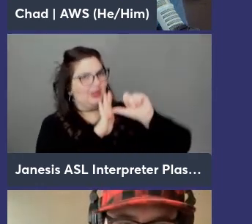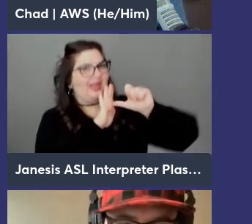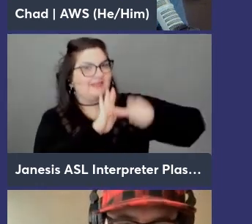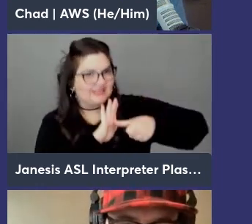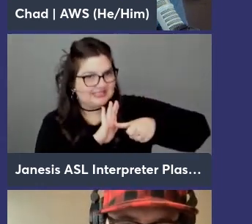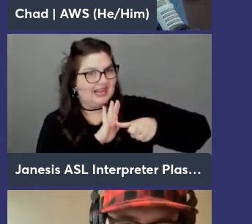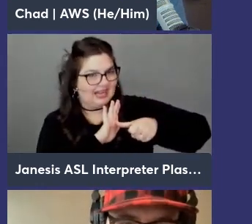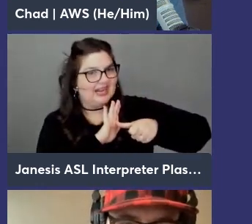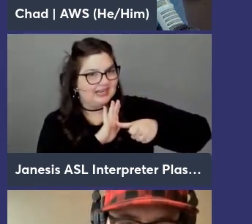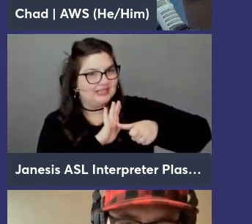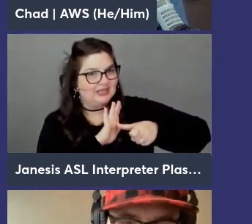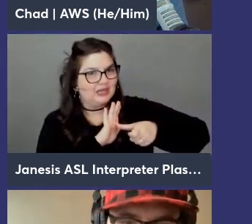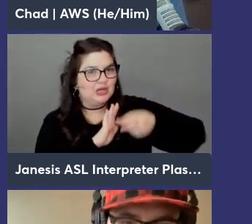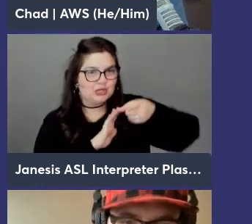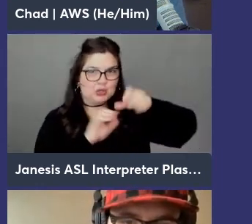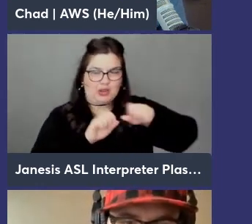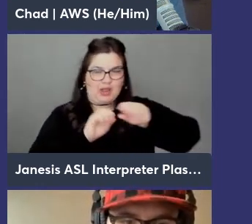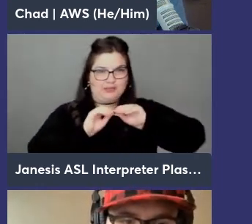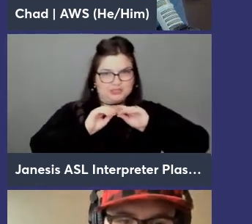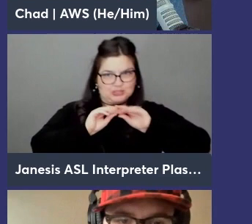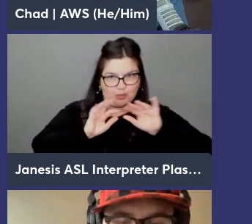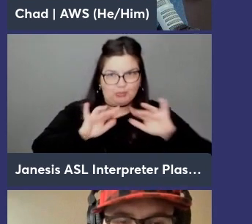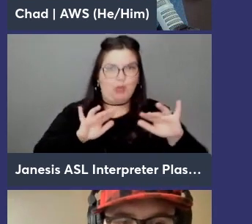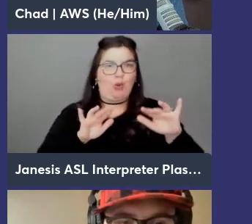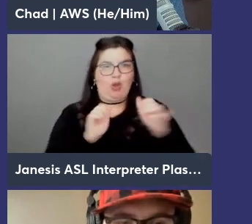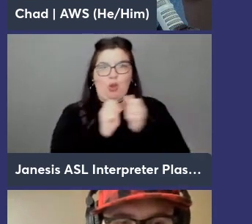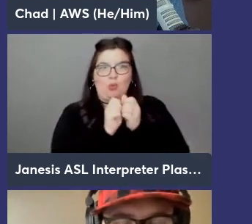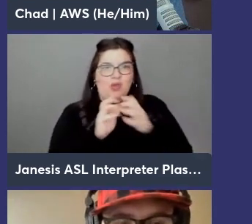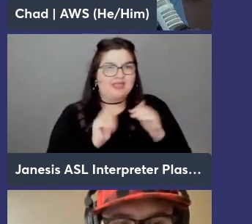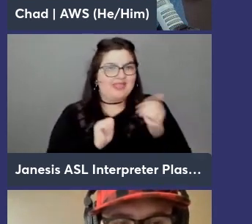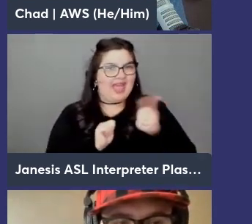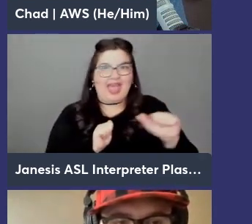you were able to deploy this and do this without making any code changes,